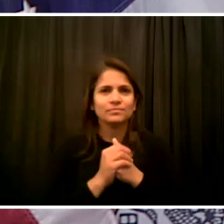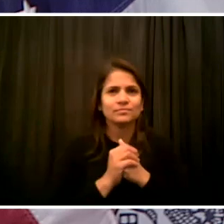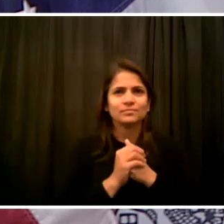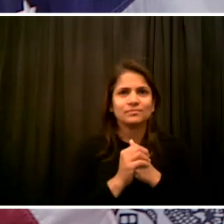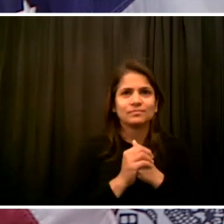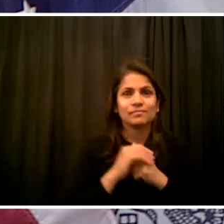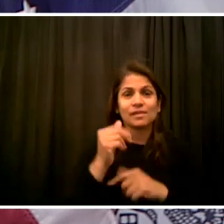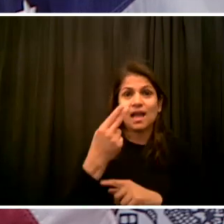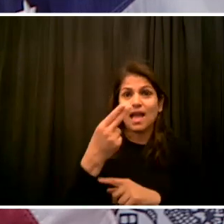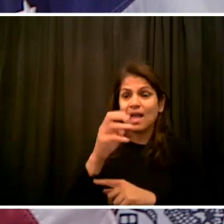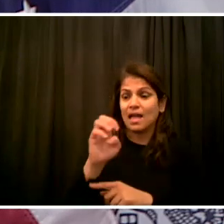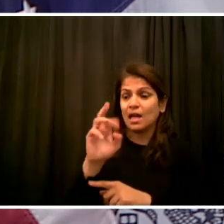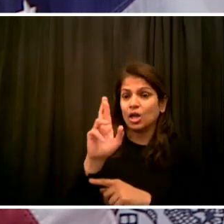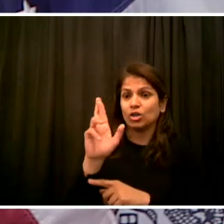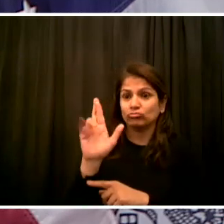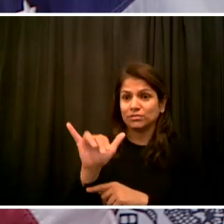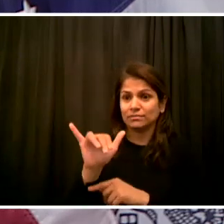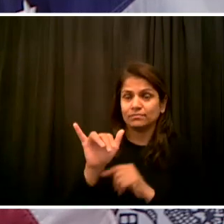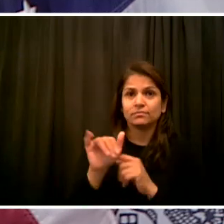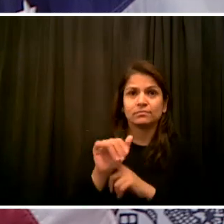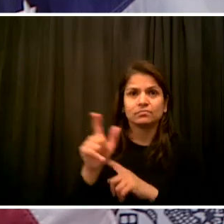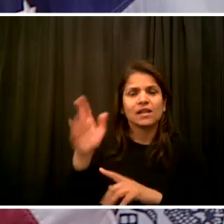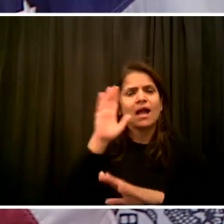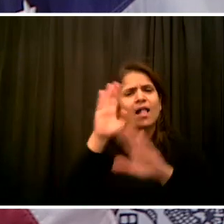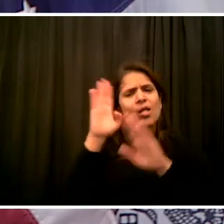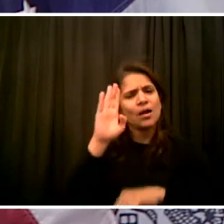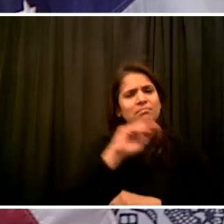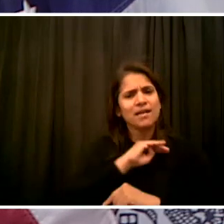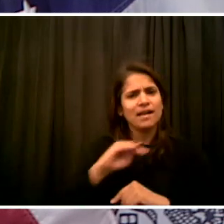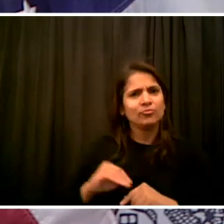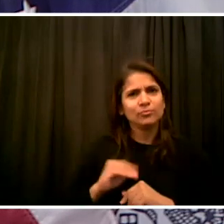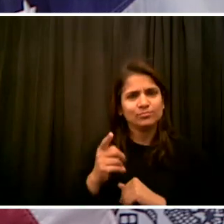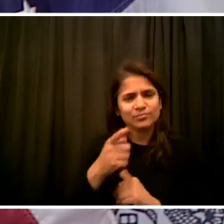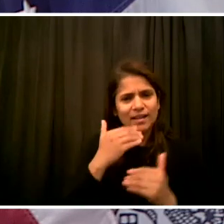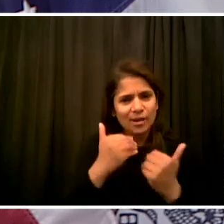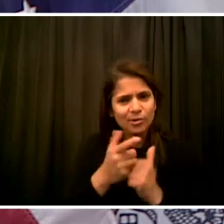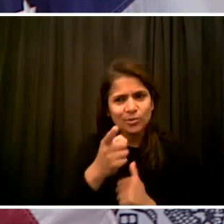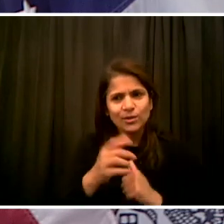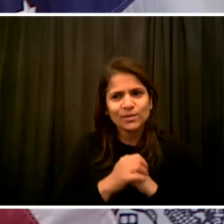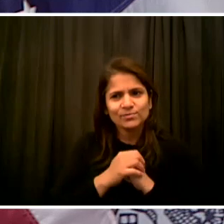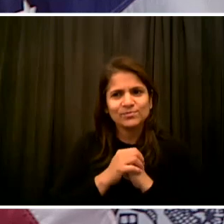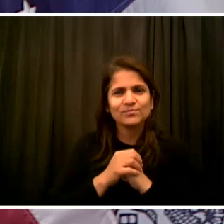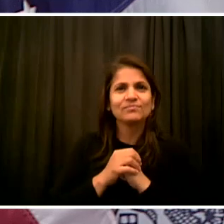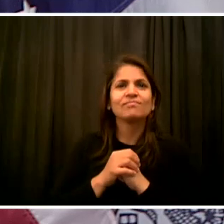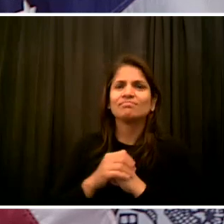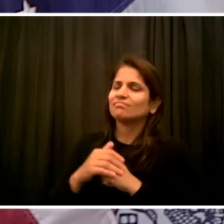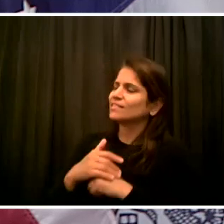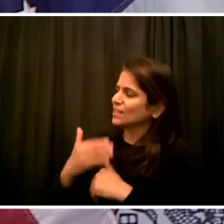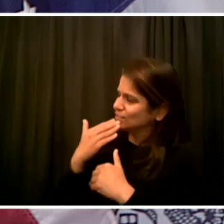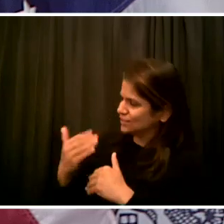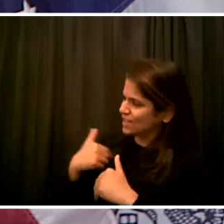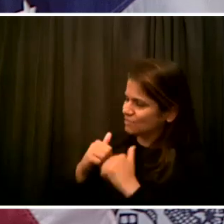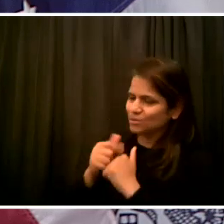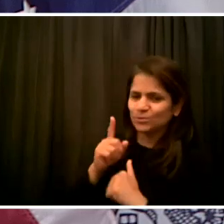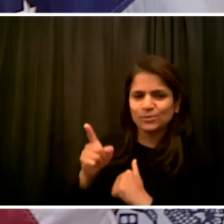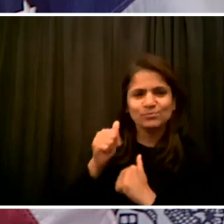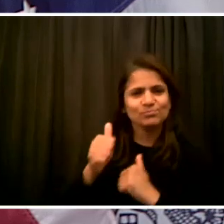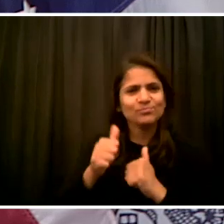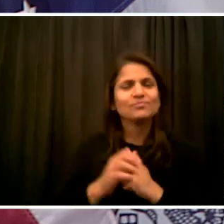BLOOMBER G. HELLO, MR. MAYOR, HOW REA OYU OIDN G? GOOD, HENRY, HOW ARE YOU DOING? I'M GOOD.